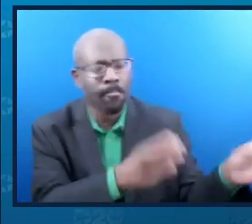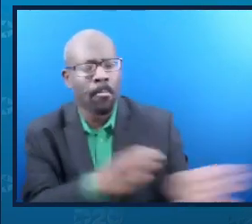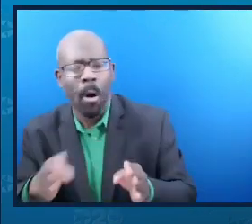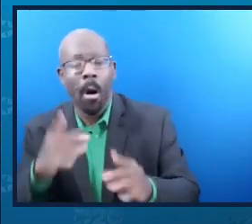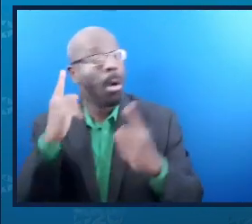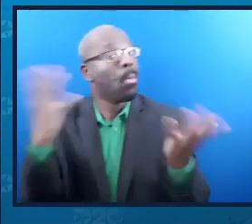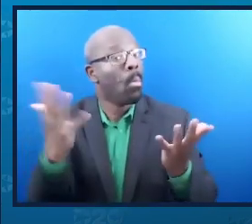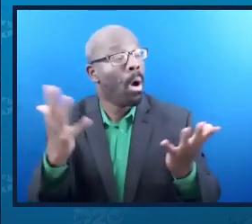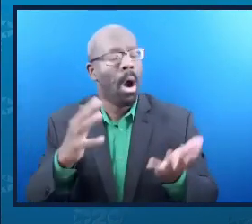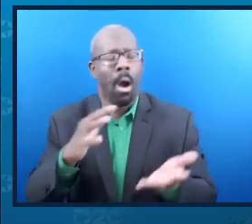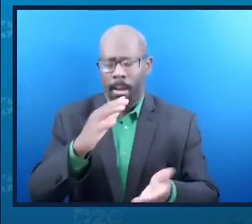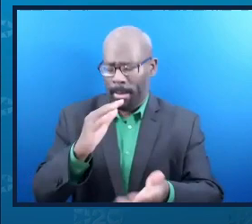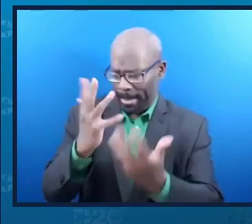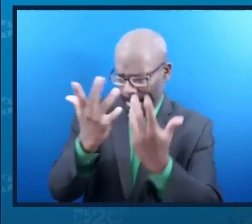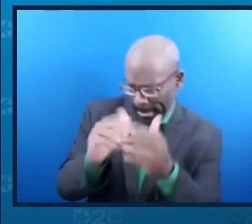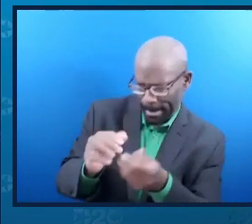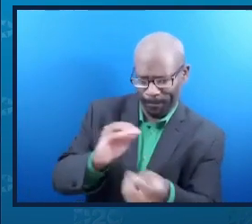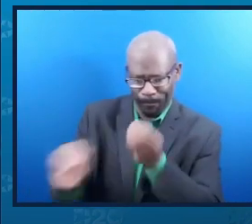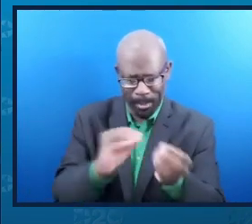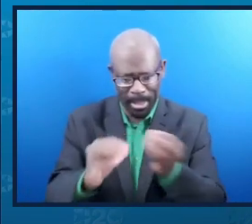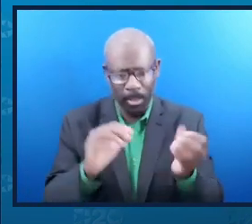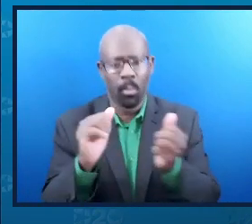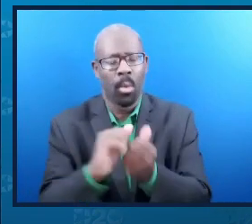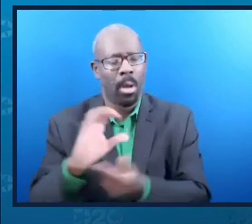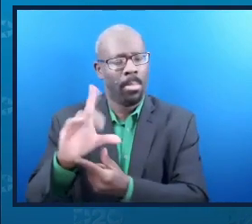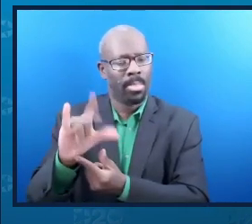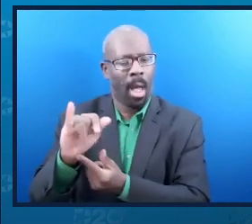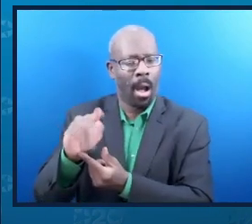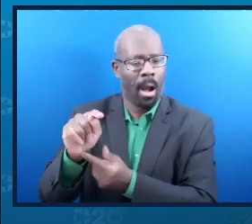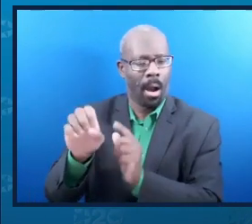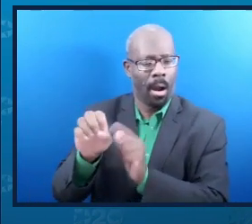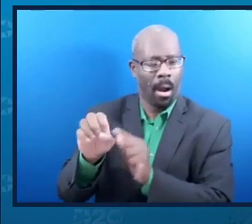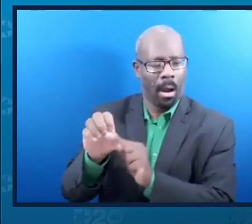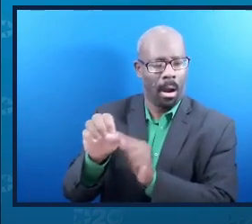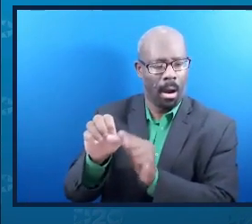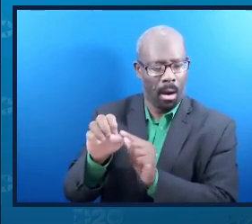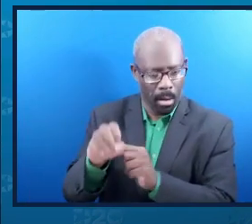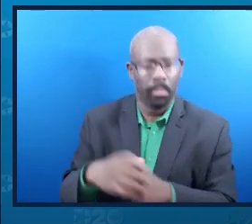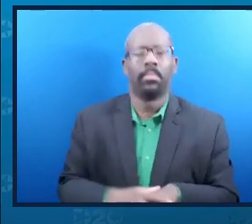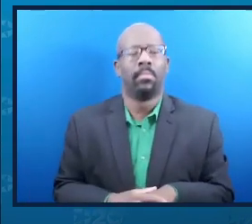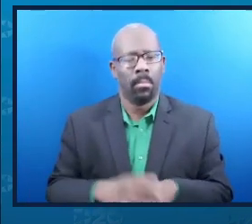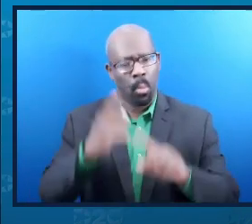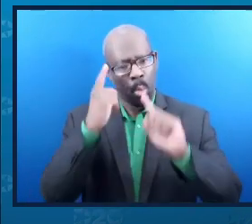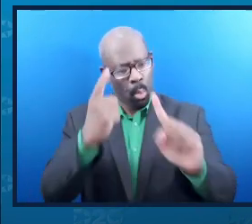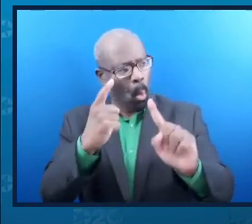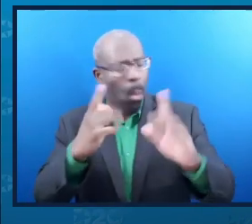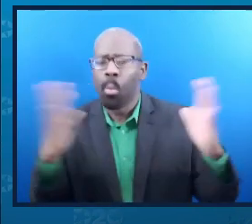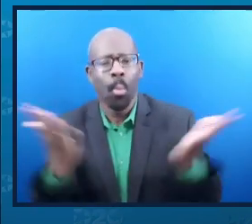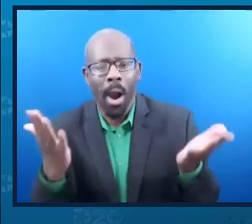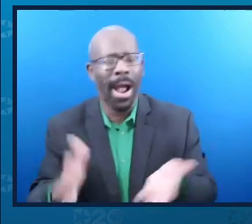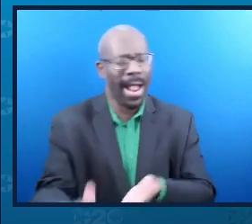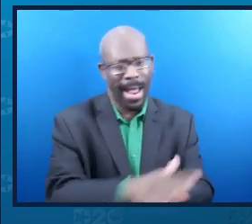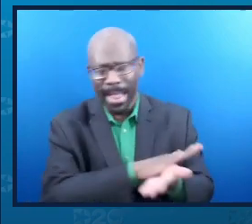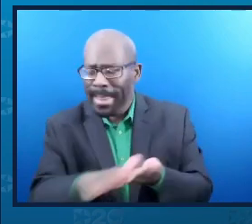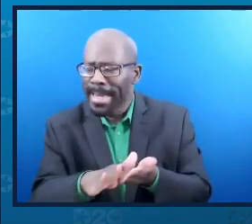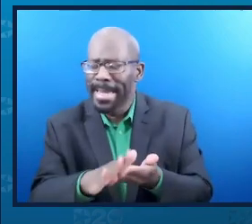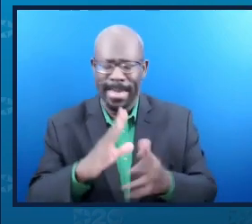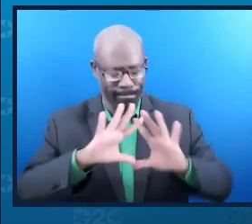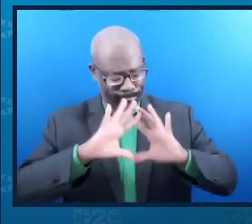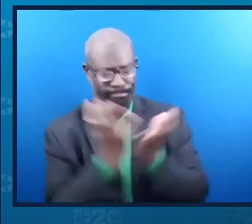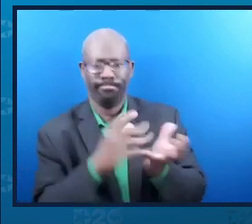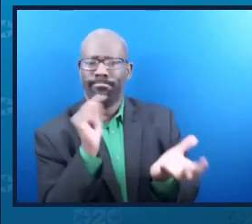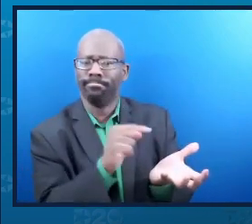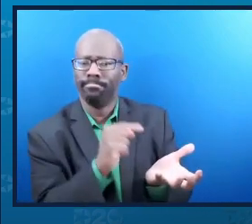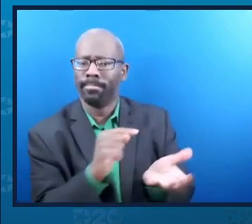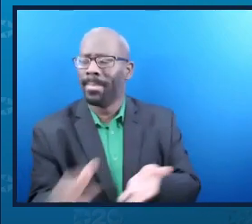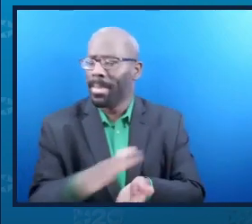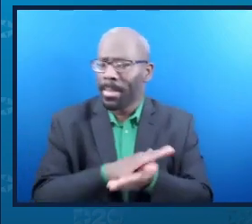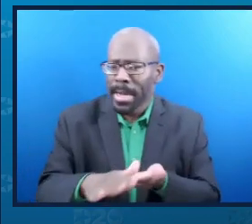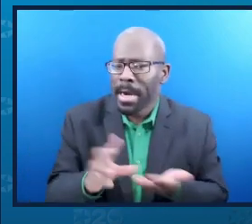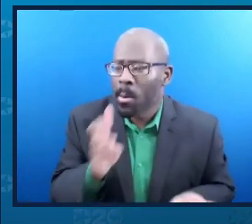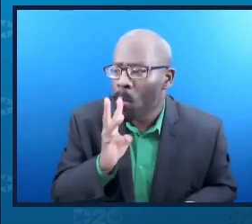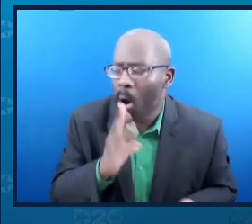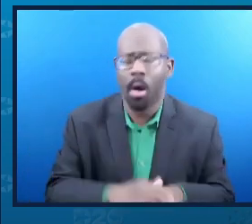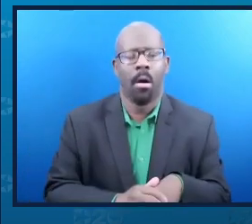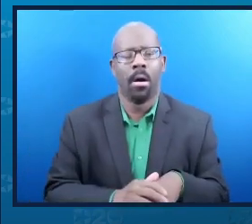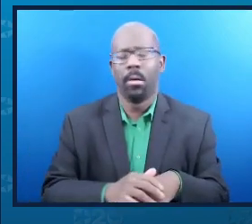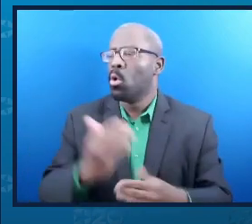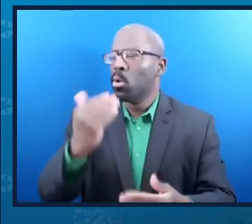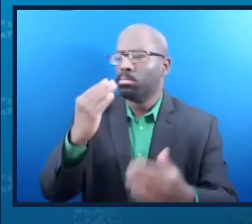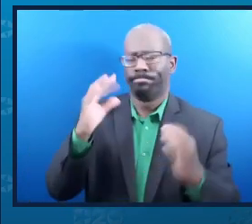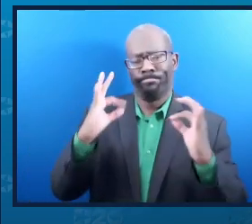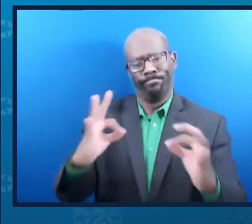FORWARD A CLEAN ENERGY ECONOMY.